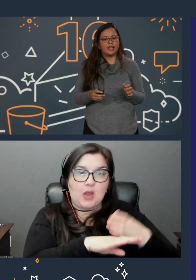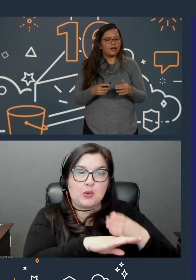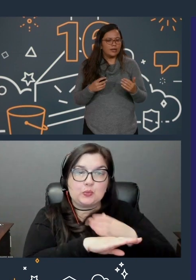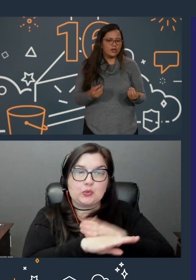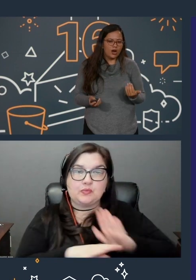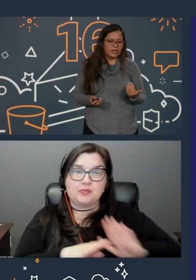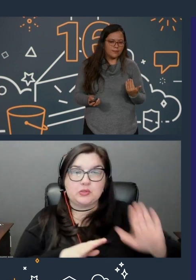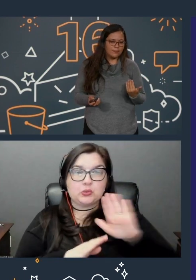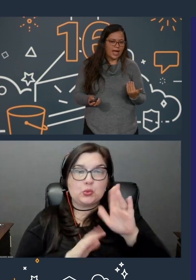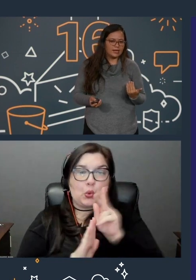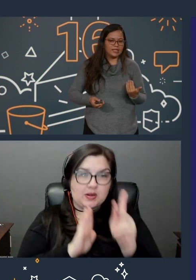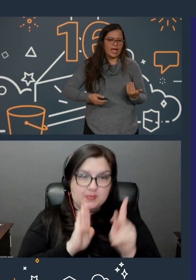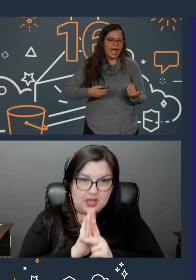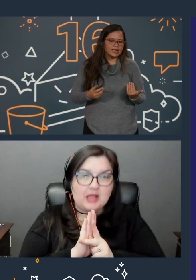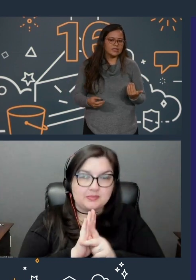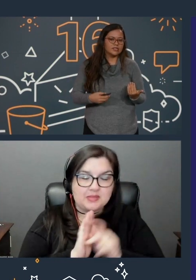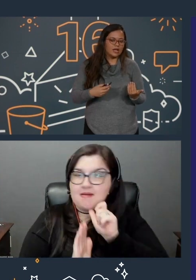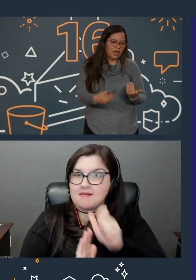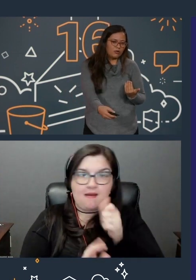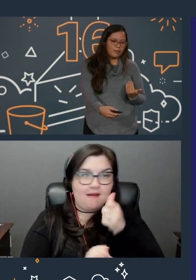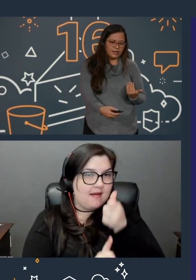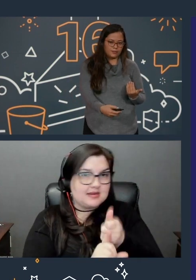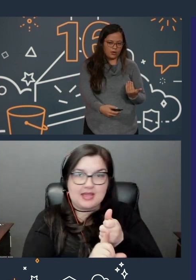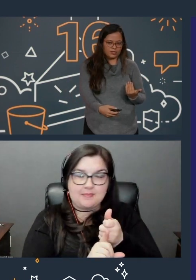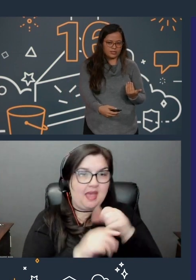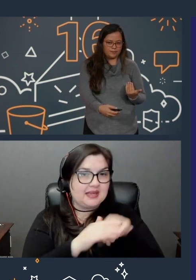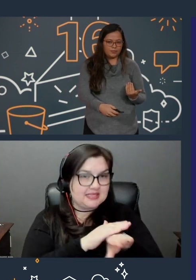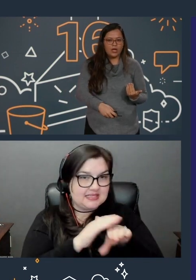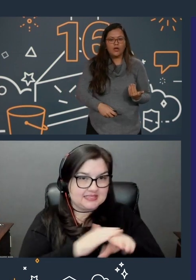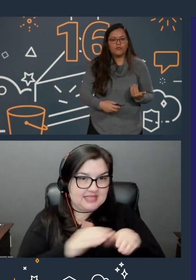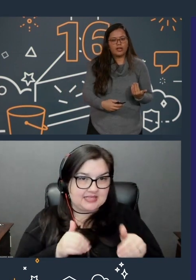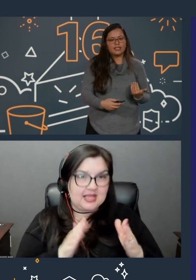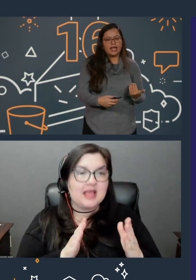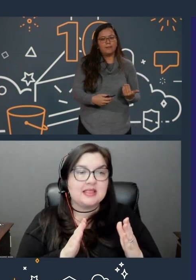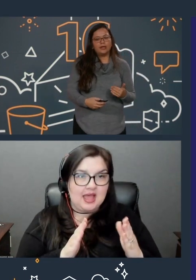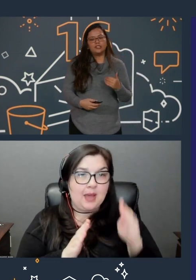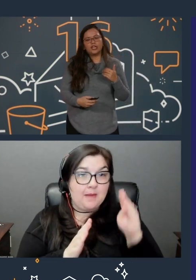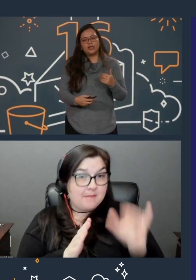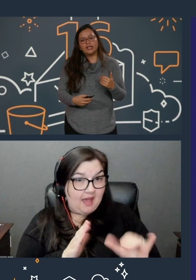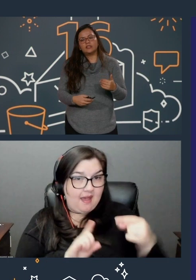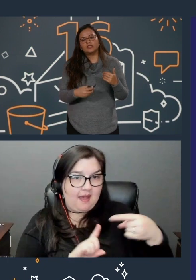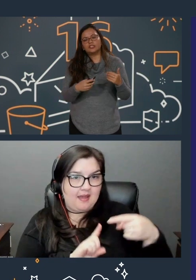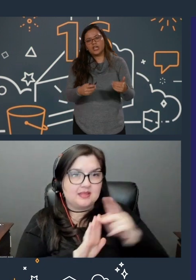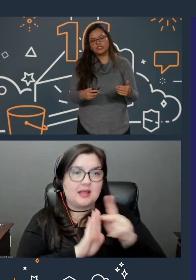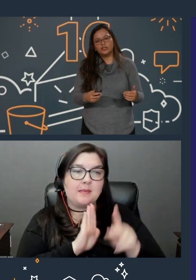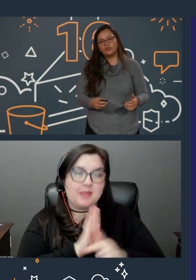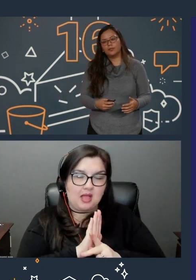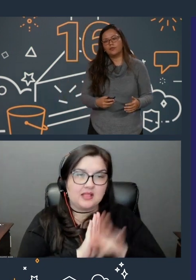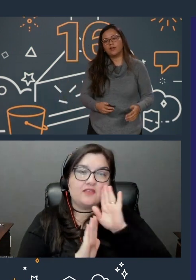that will not impact the access allowed by the policy. For example, it generates a suggestion to remove